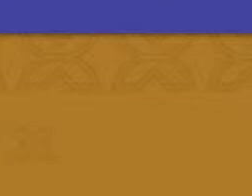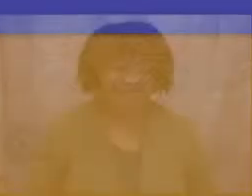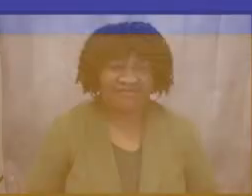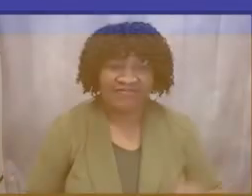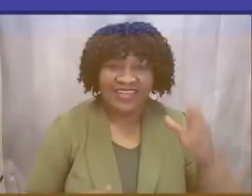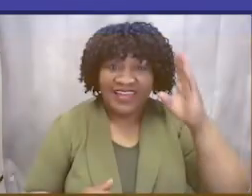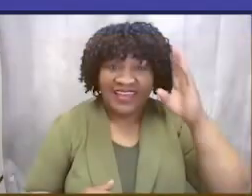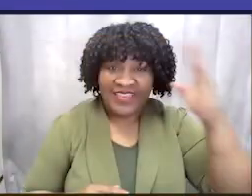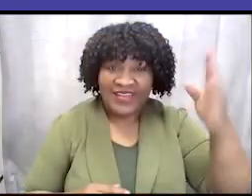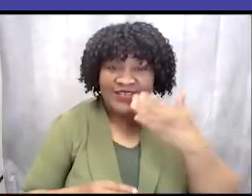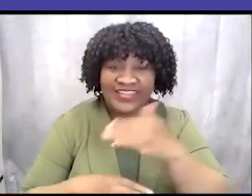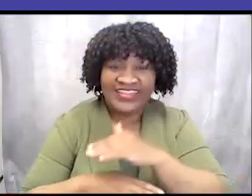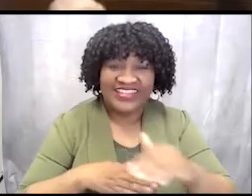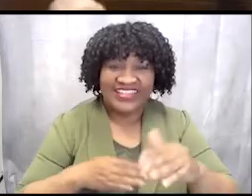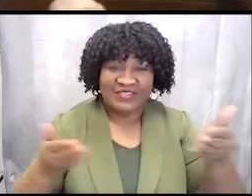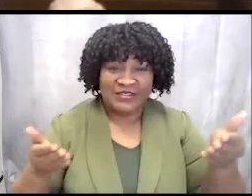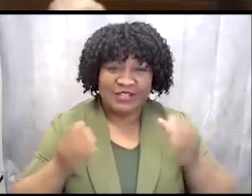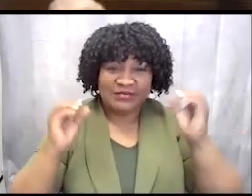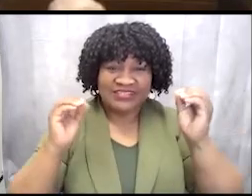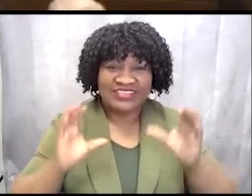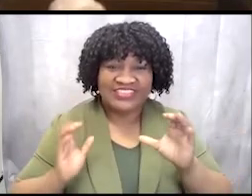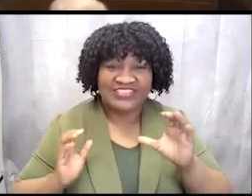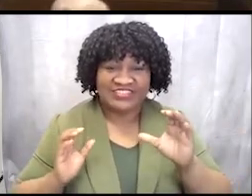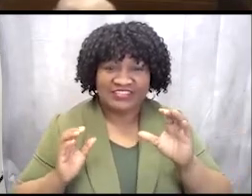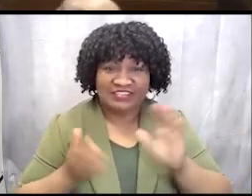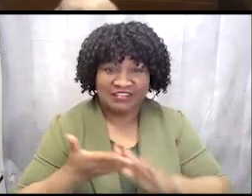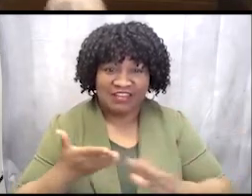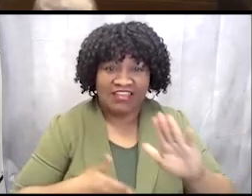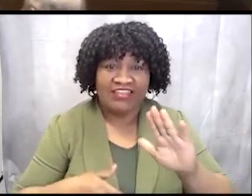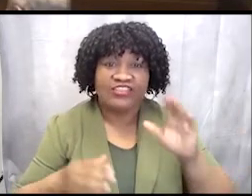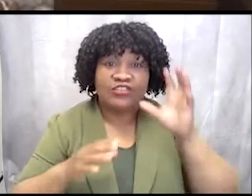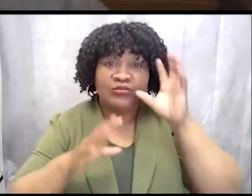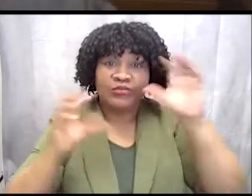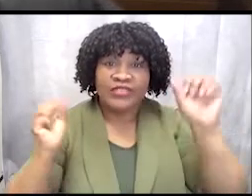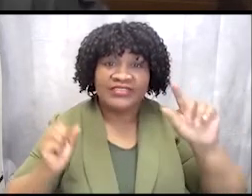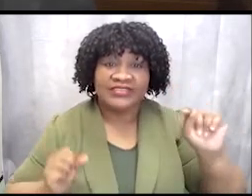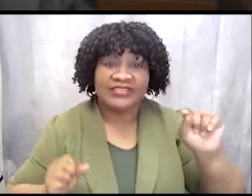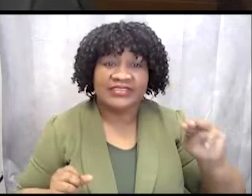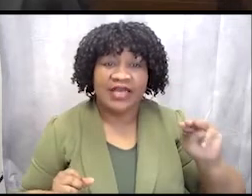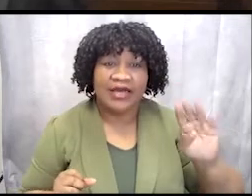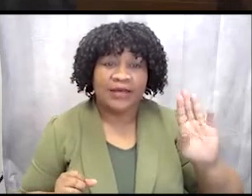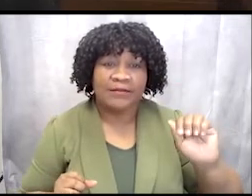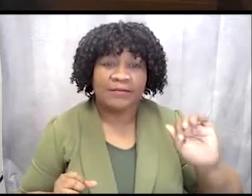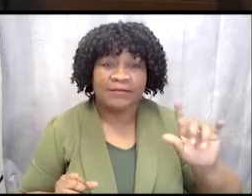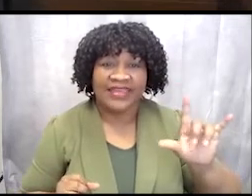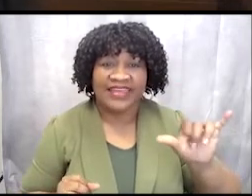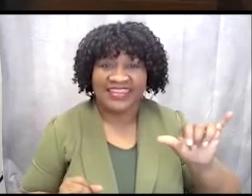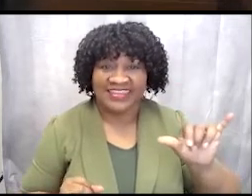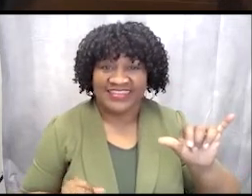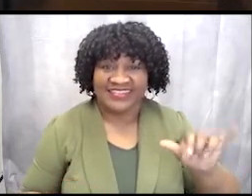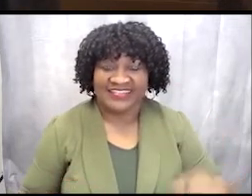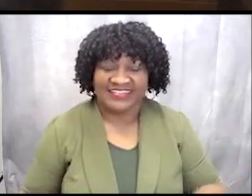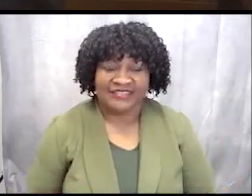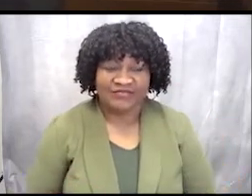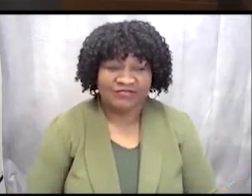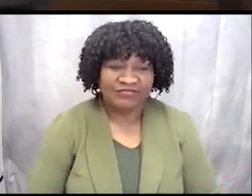[Announcer] Good evening. Please welcome Teachers College president, Tom Bailey. (clapping)